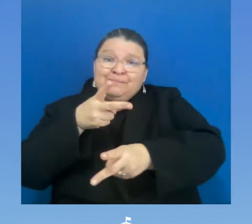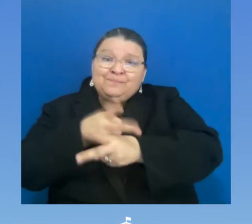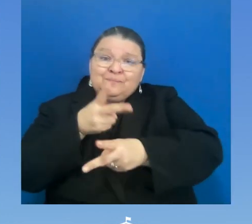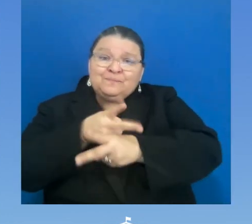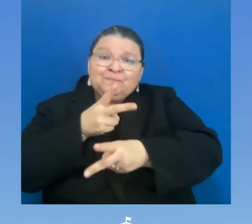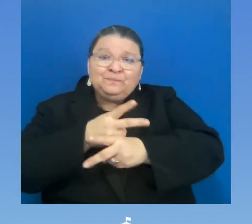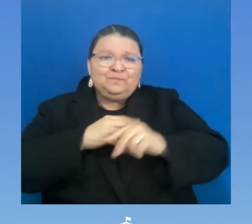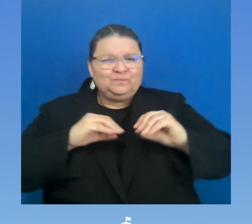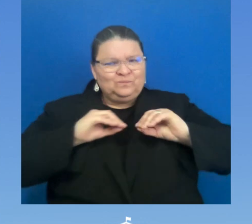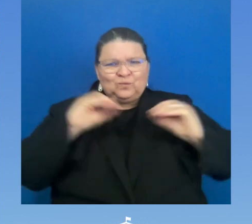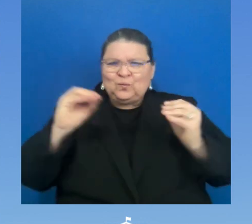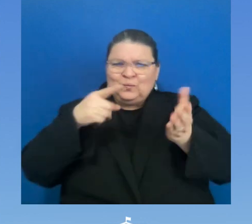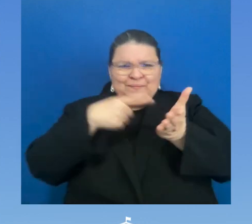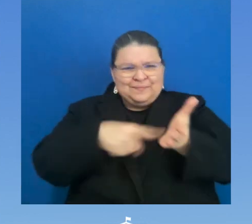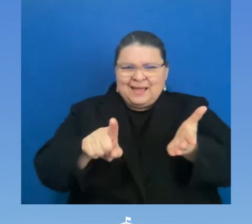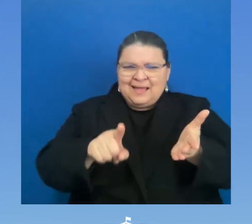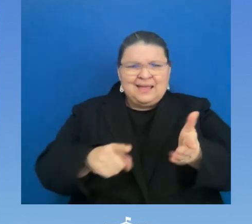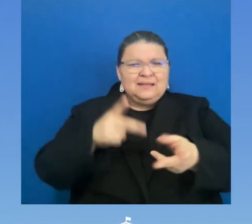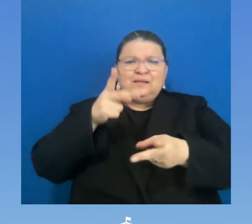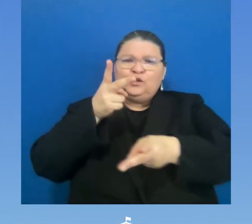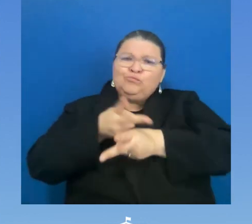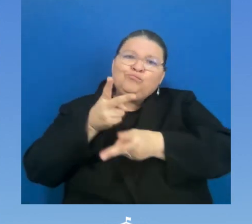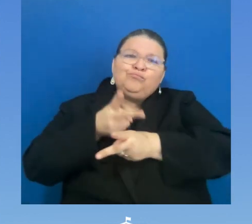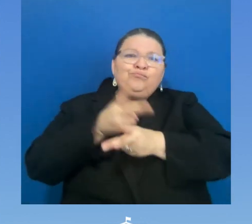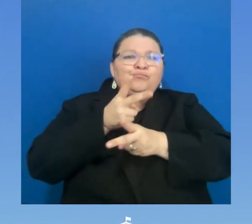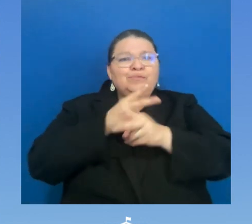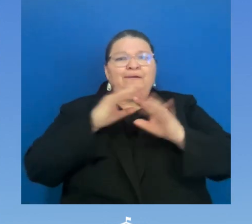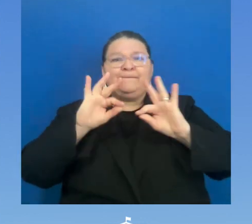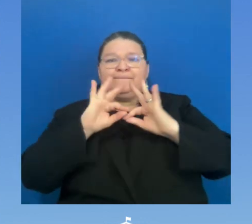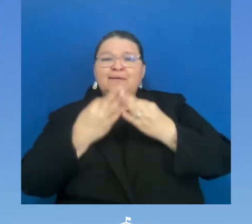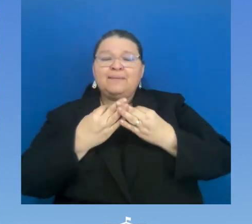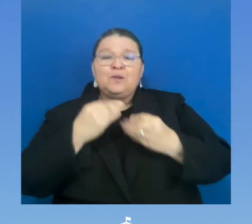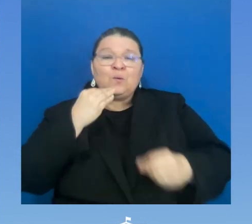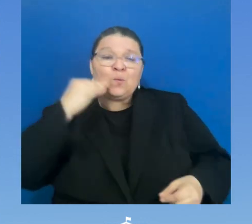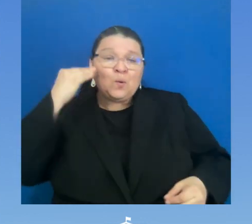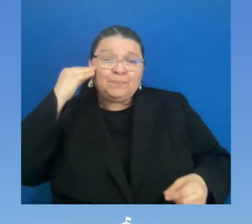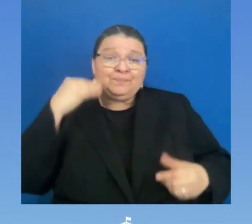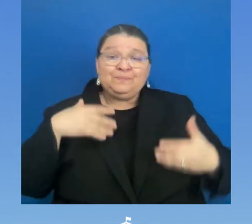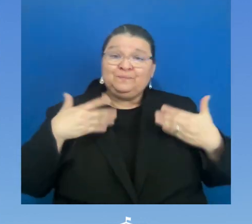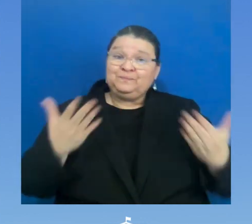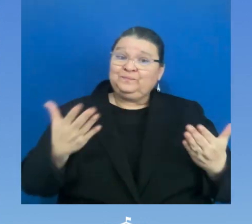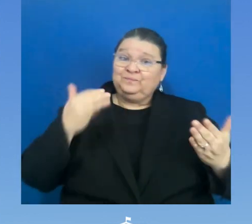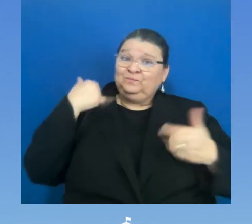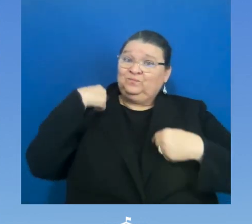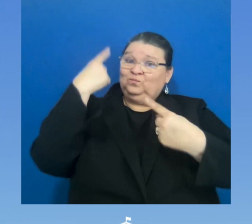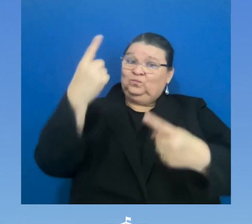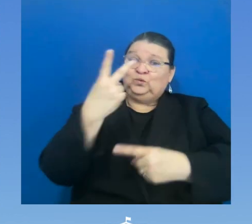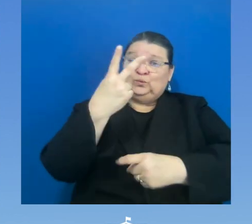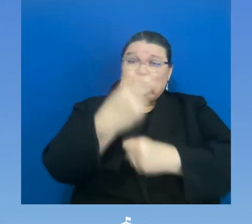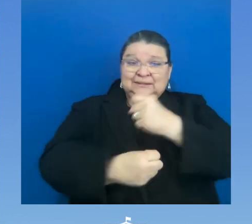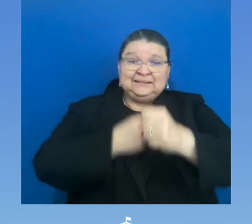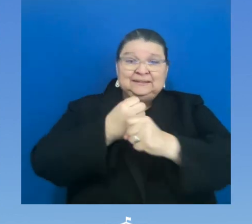the pandemic has only deepened these inequities as caregiving has become more expensive